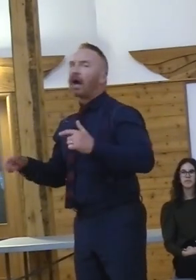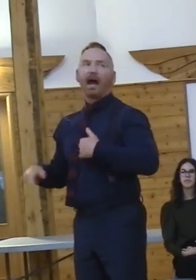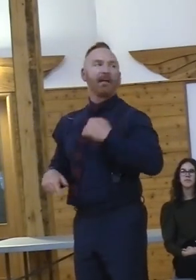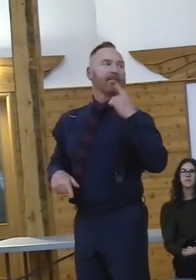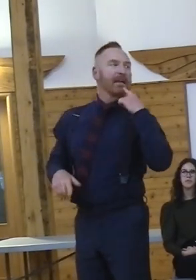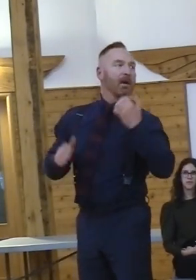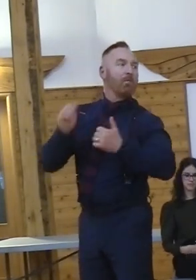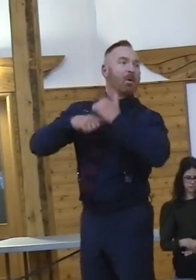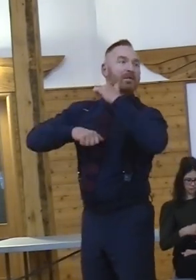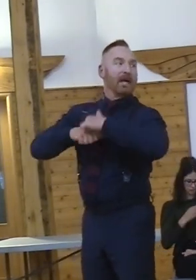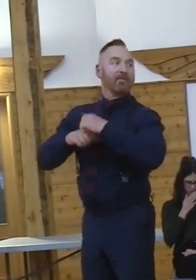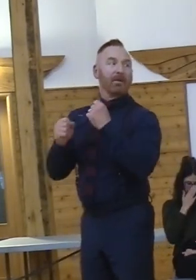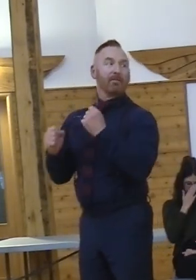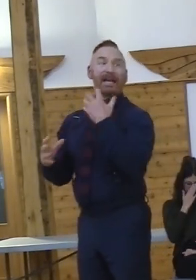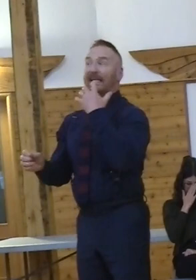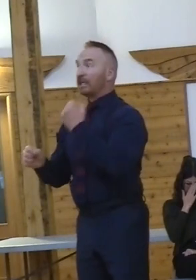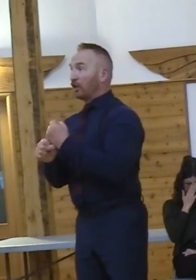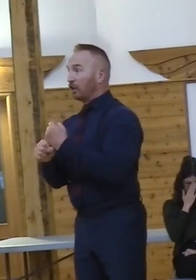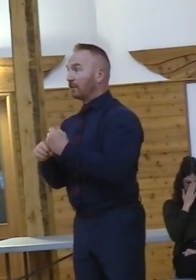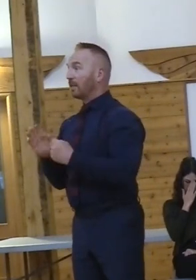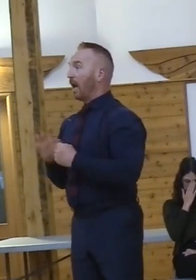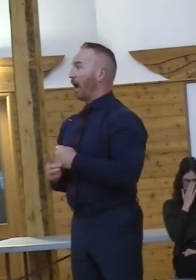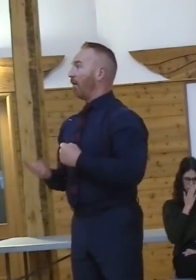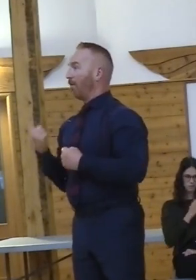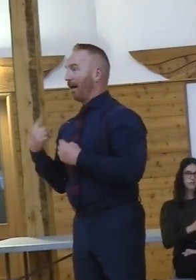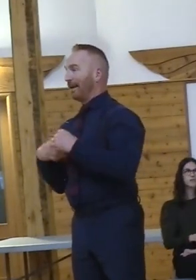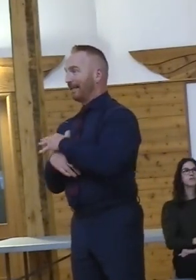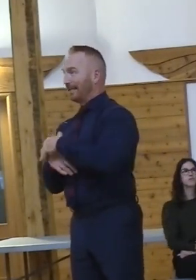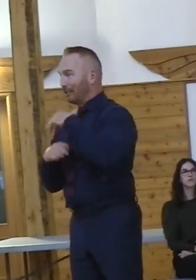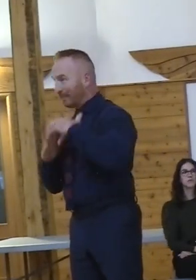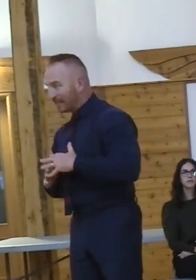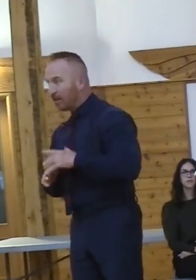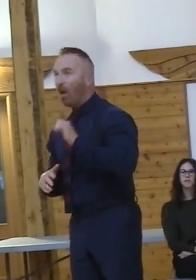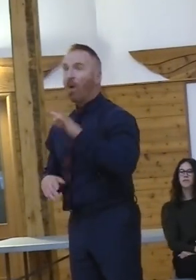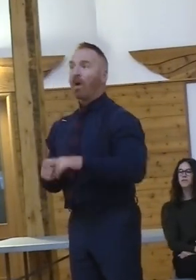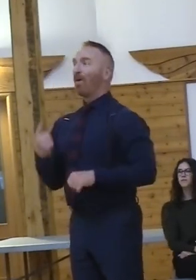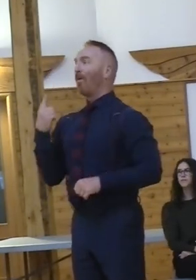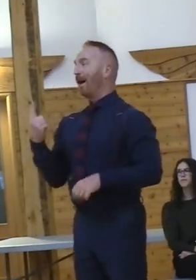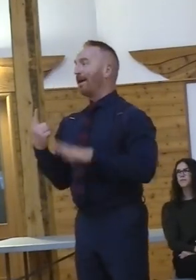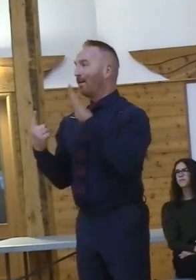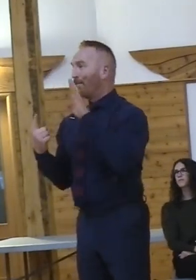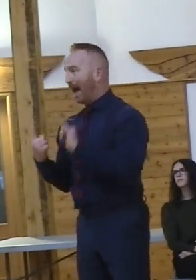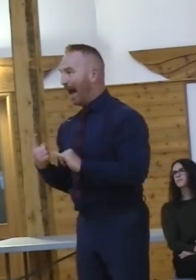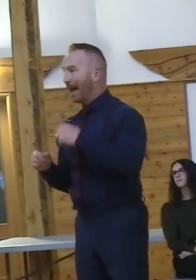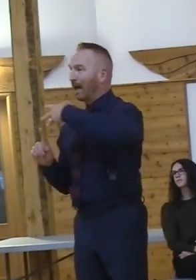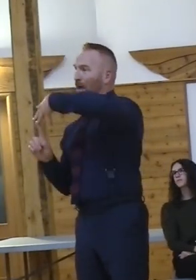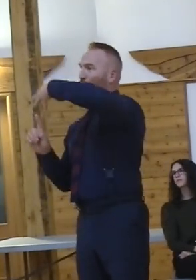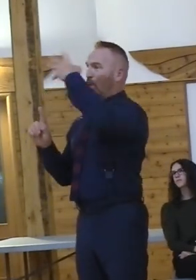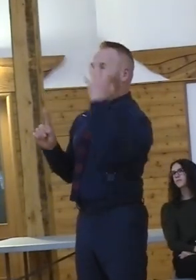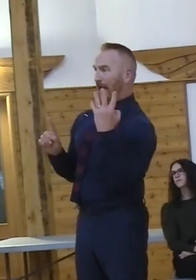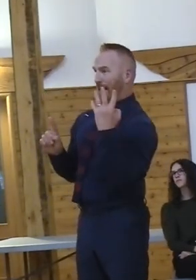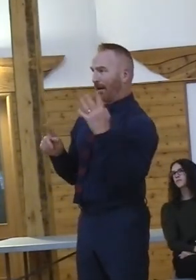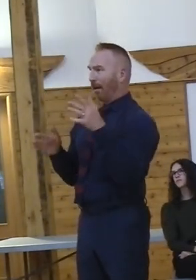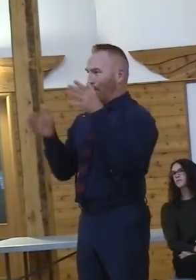For many years I was also the only out bisexual or queer person and I'm still often the only